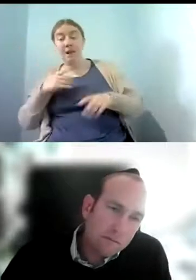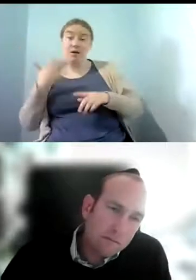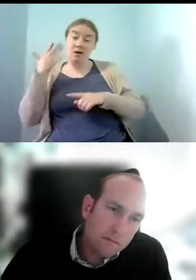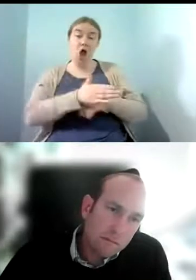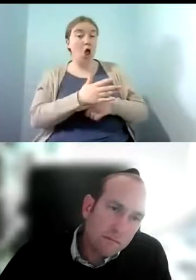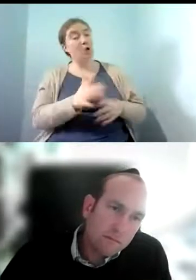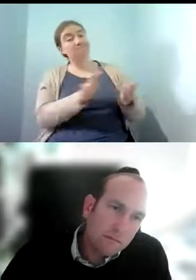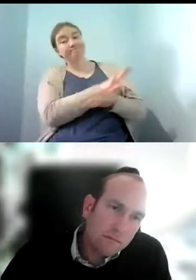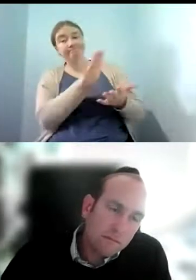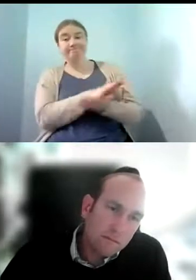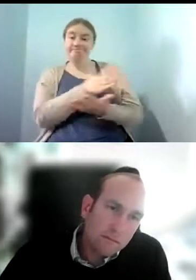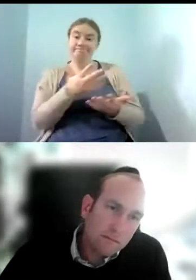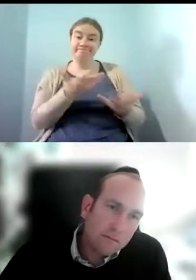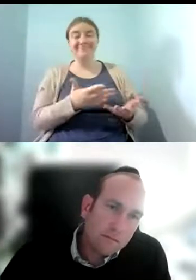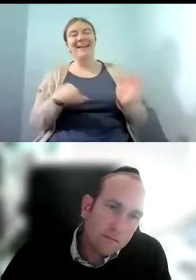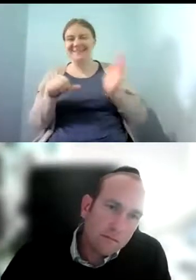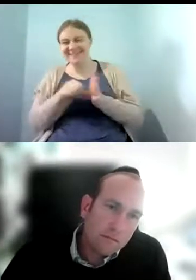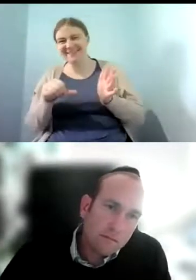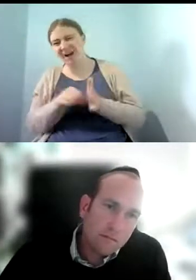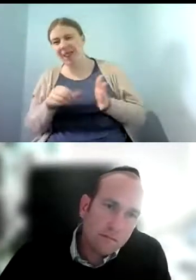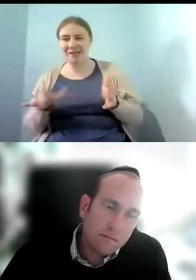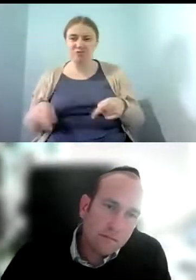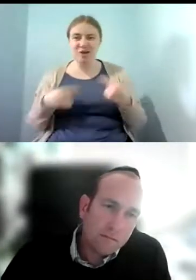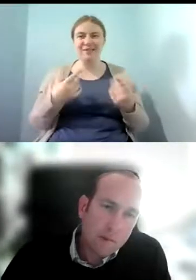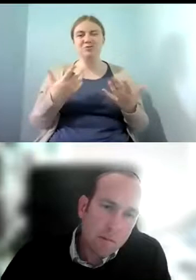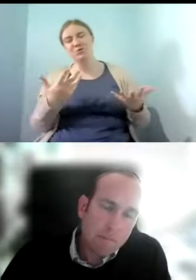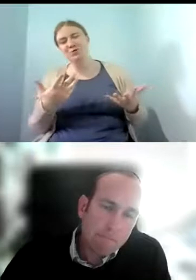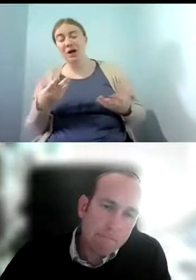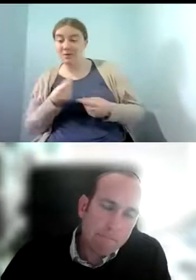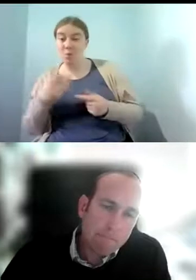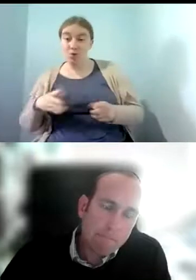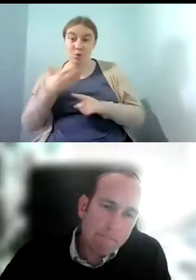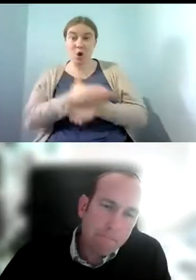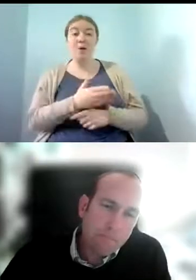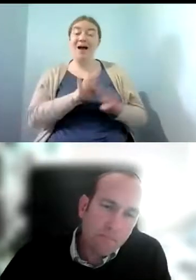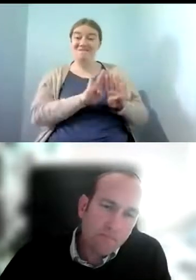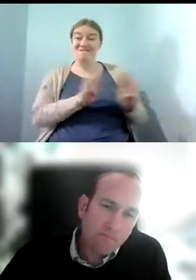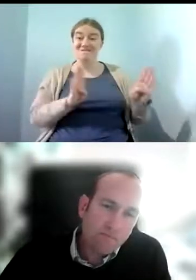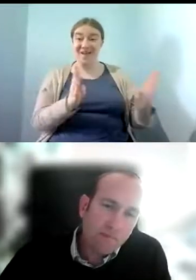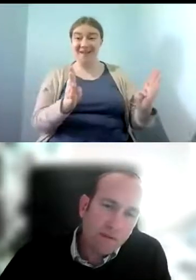uh yeah it's a it's a tricky one but um sometimes even fencing something off can make it seem more